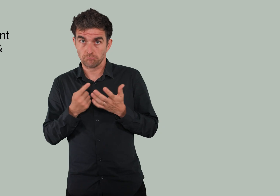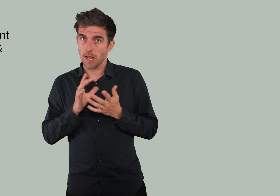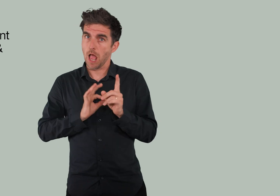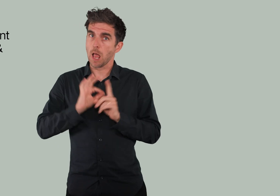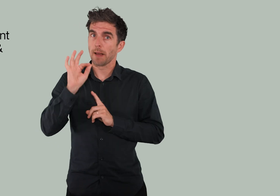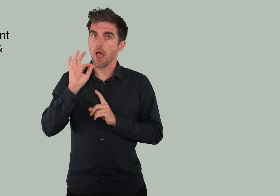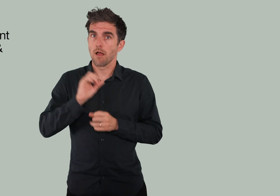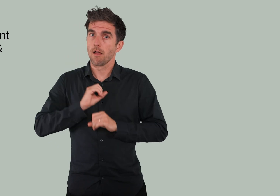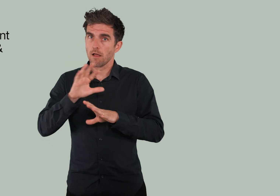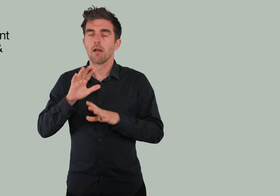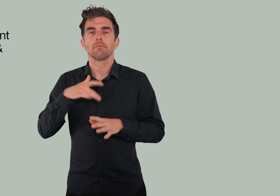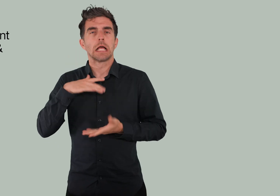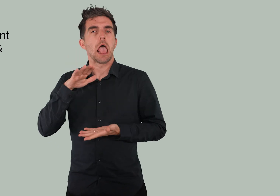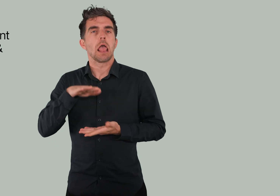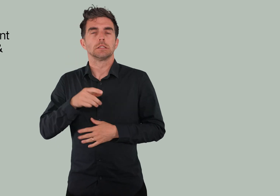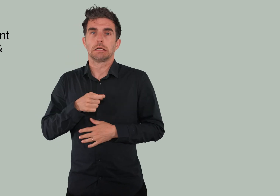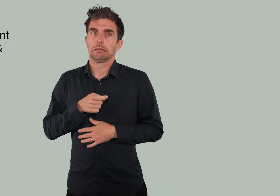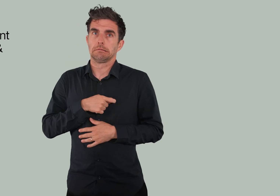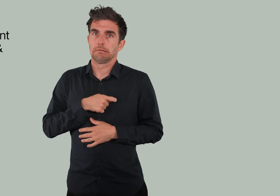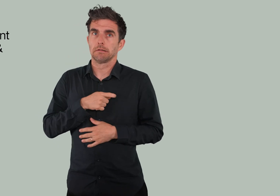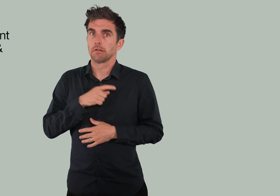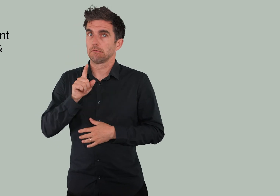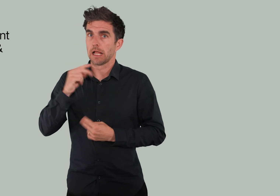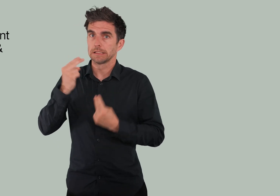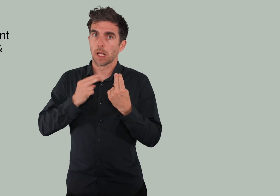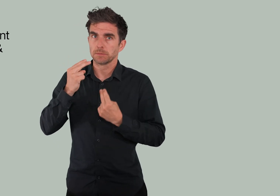their application tend to feel less anxious about the assessment